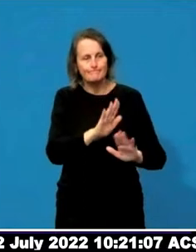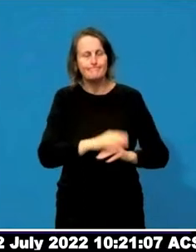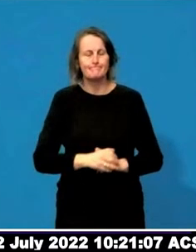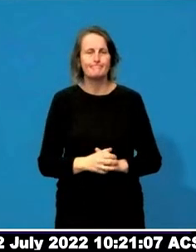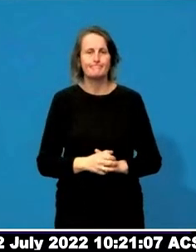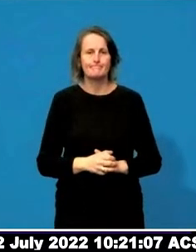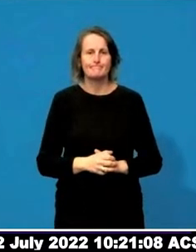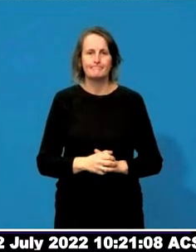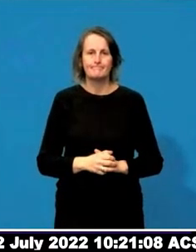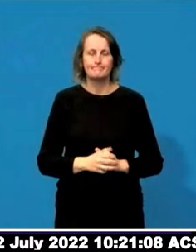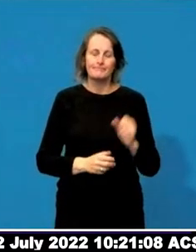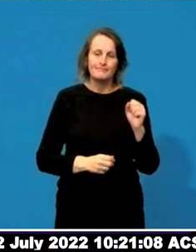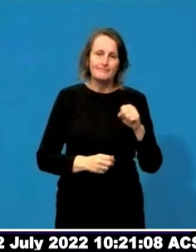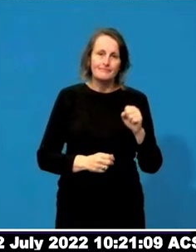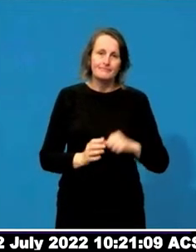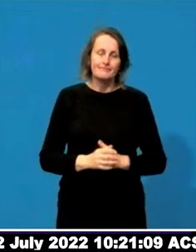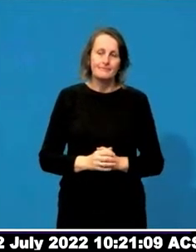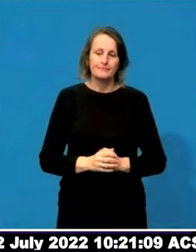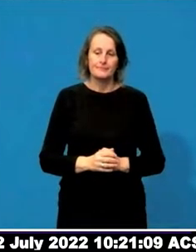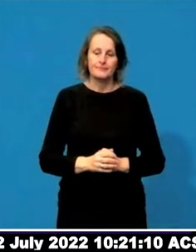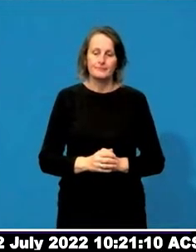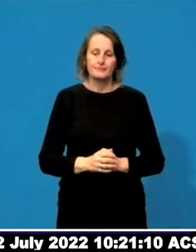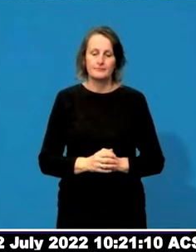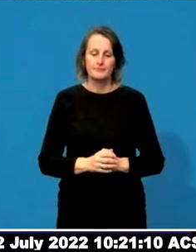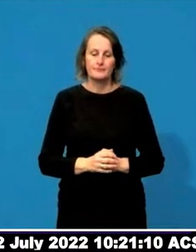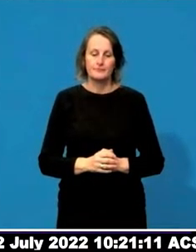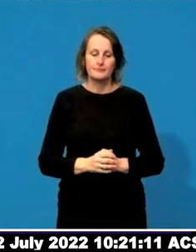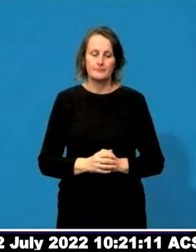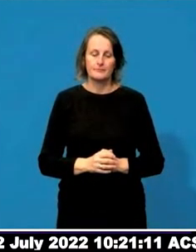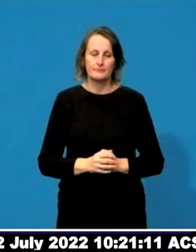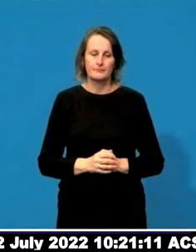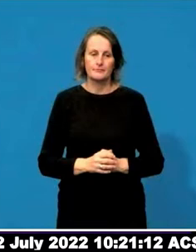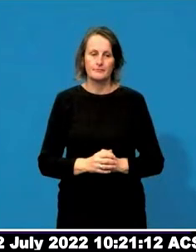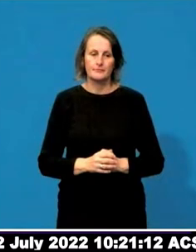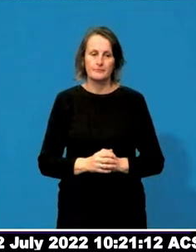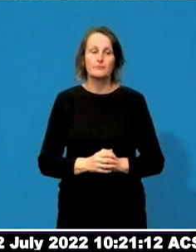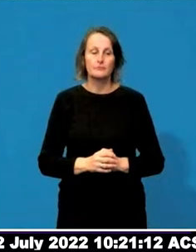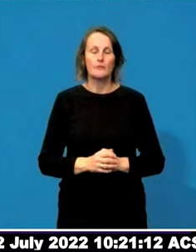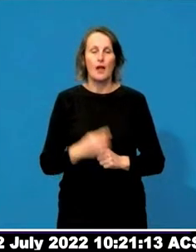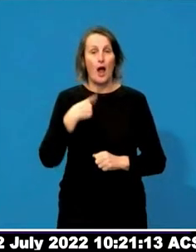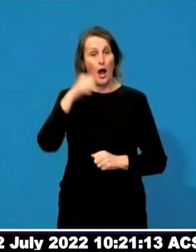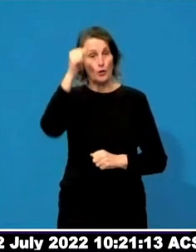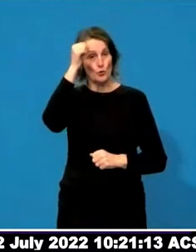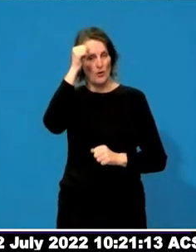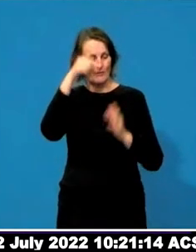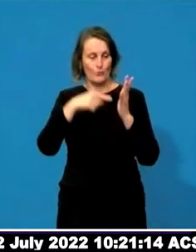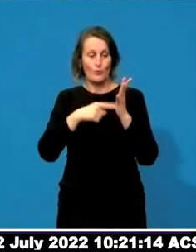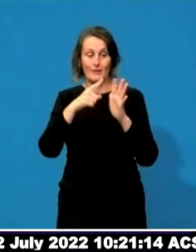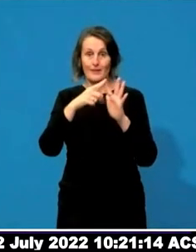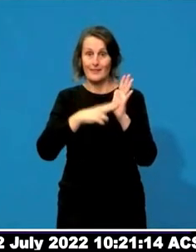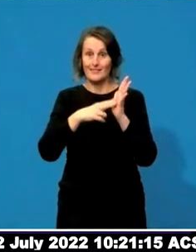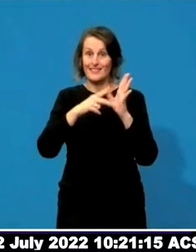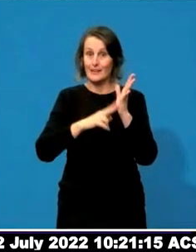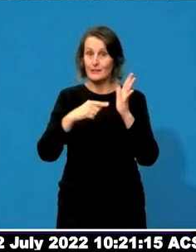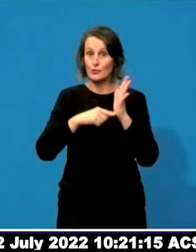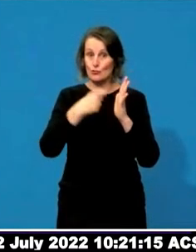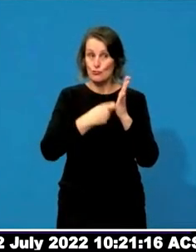I know in Tennant Creek, it was the place that the NDIS first started in Australia -